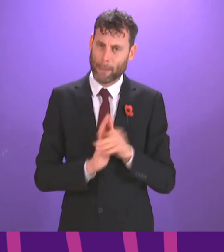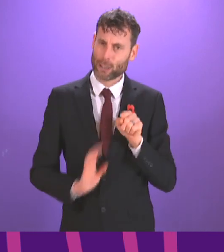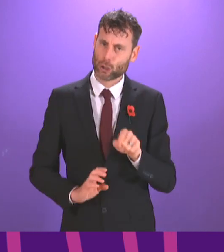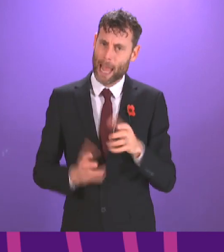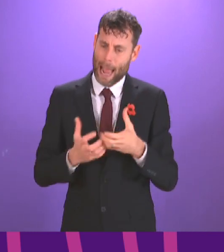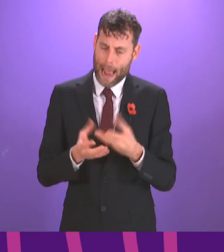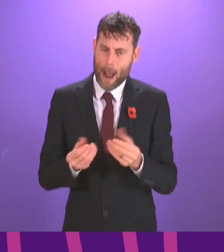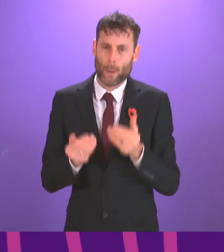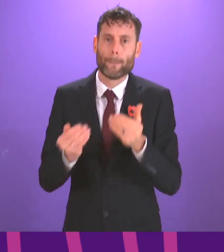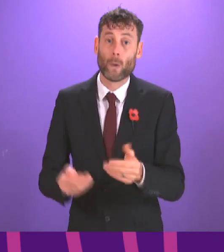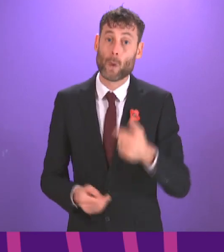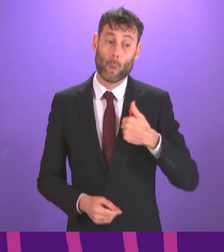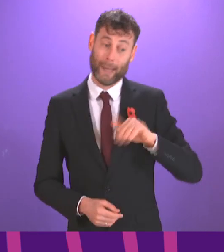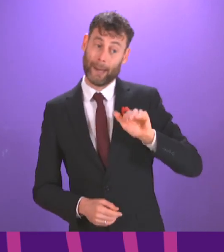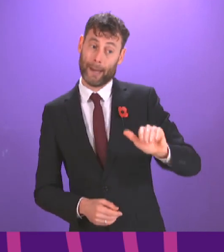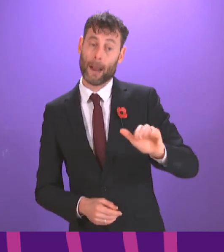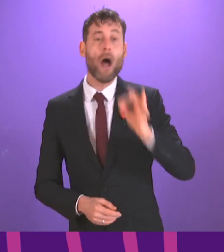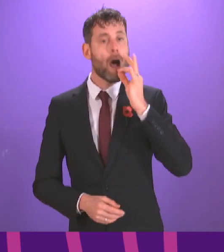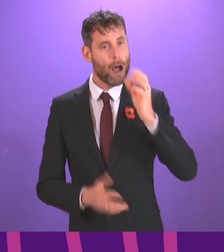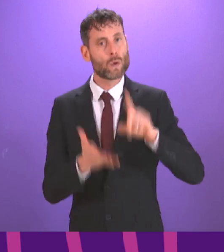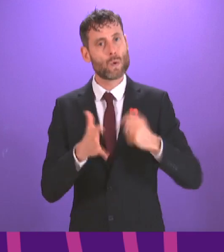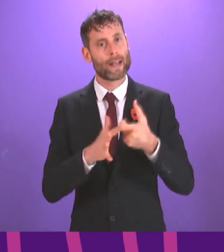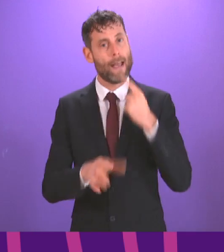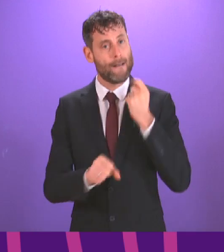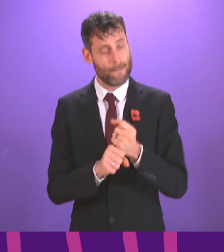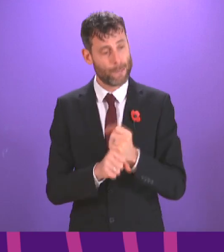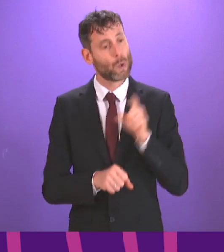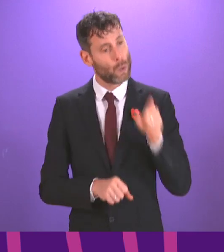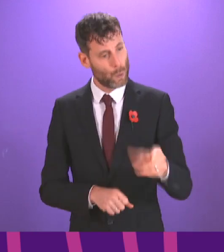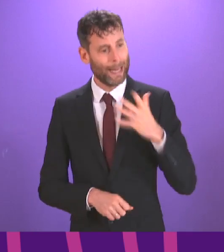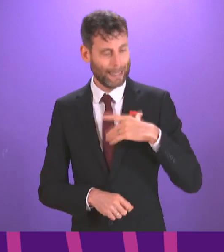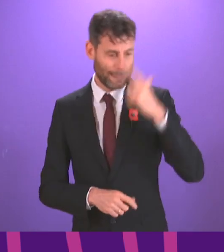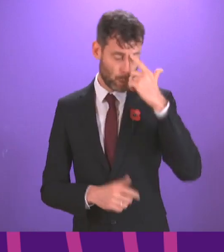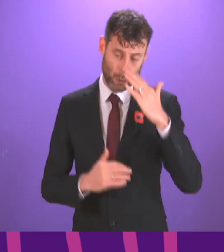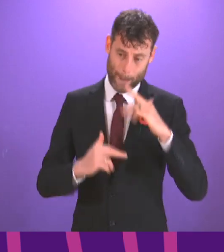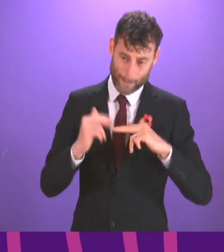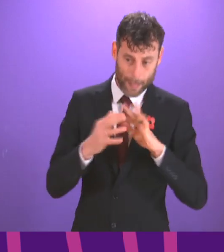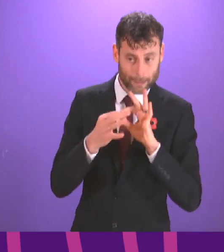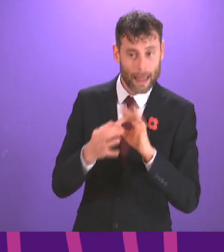on the UK Government to adopt the same reconciliation approach in pursuing a UK-wide inquiry.